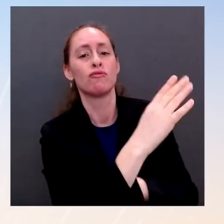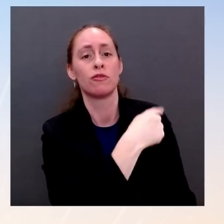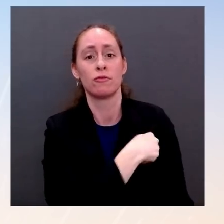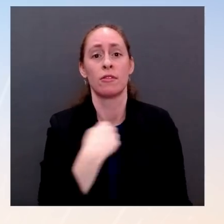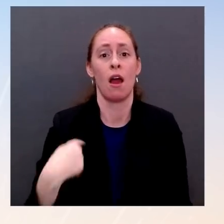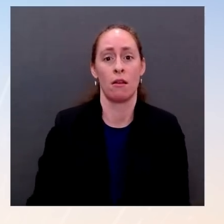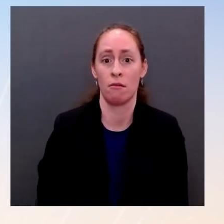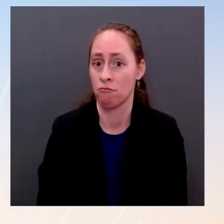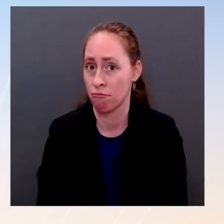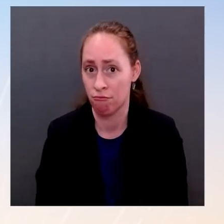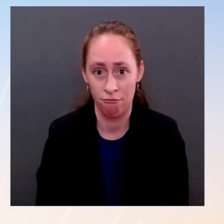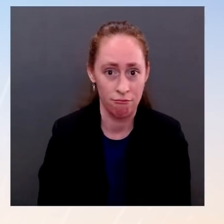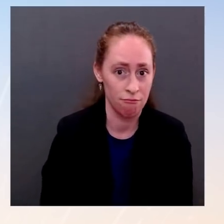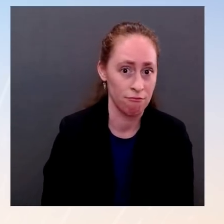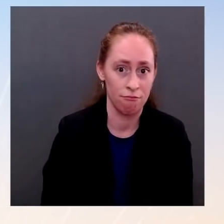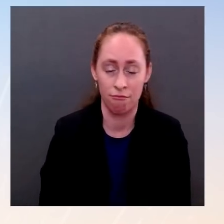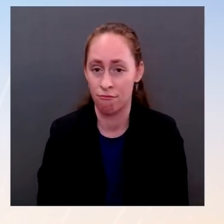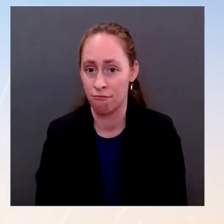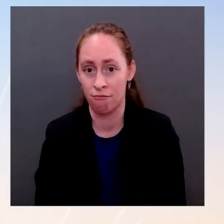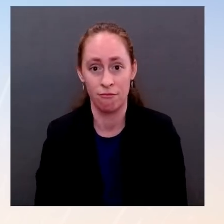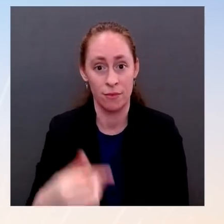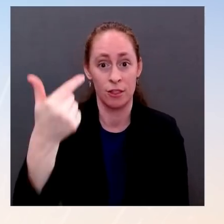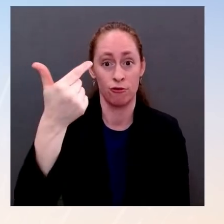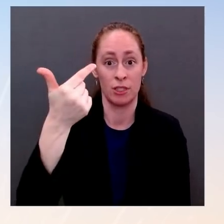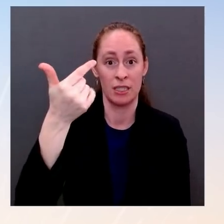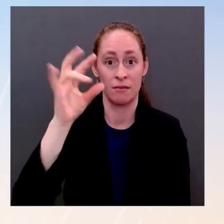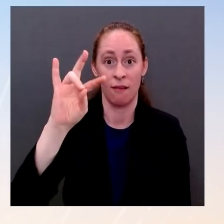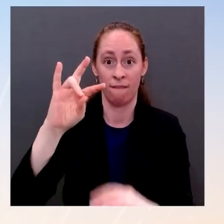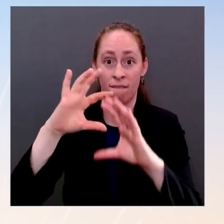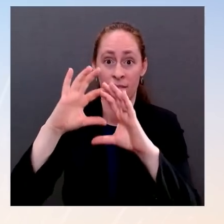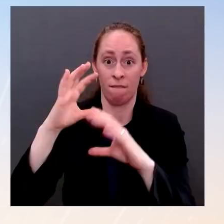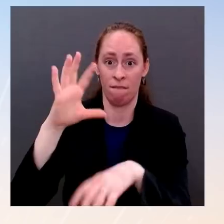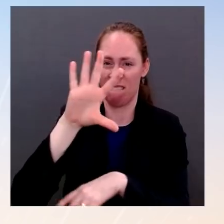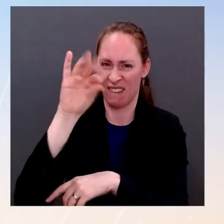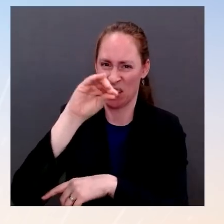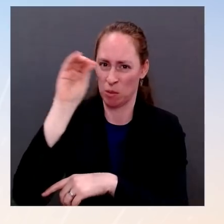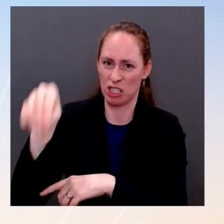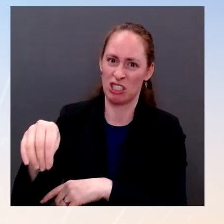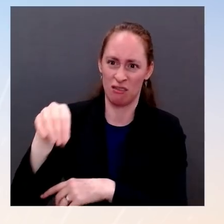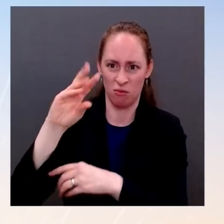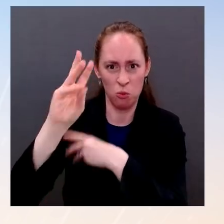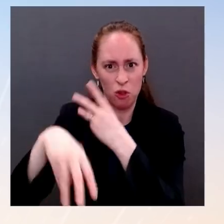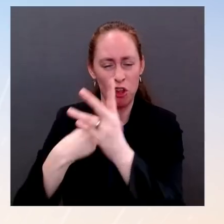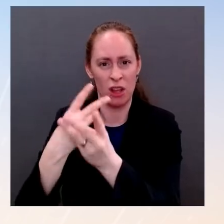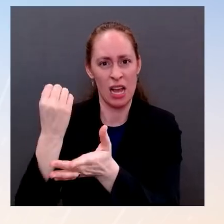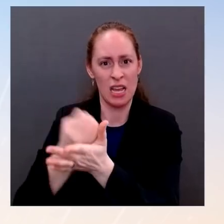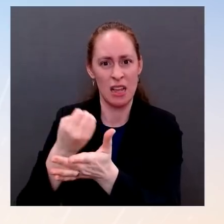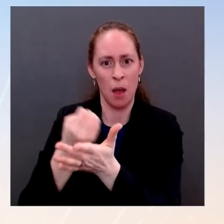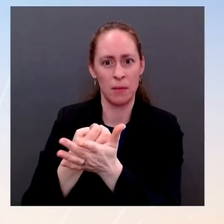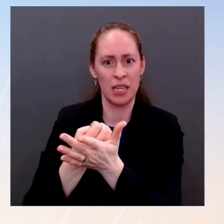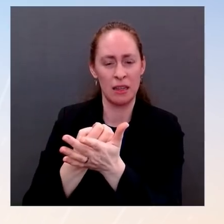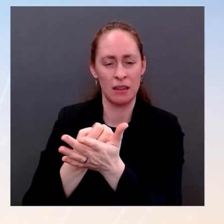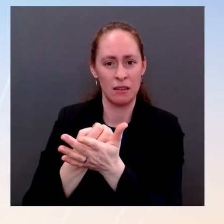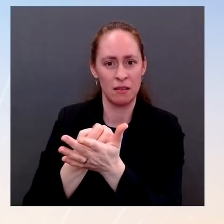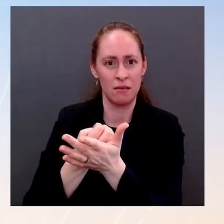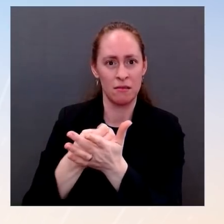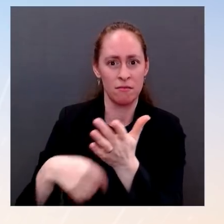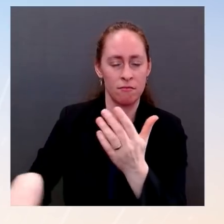If you look at the Dollar, the Euro, the British Pound, and the Yen -- these are the dominant reserve currencies of the world. It's how the world makes payments.